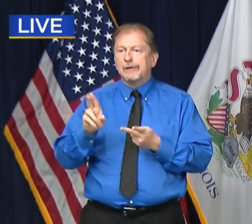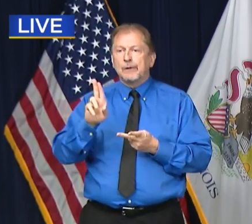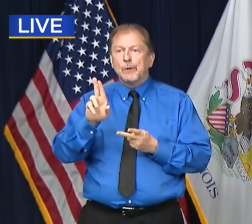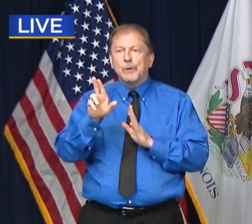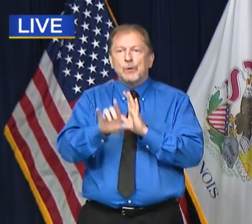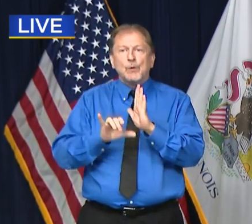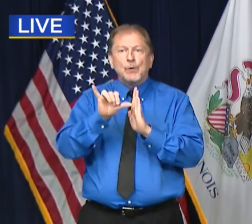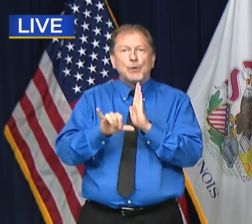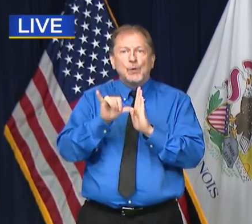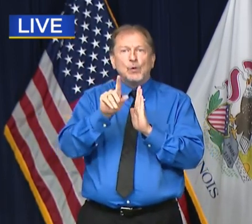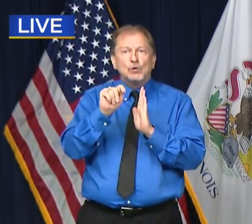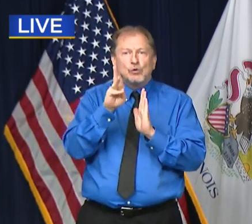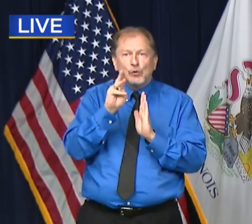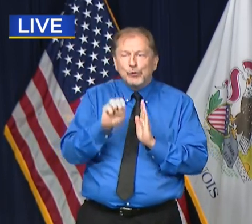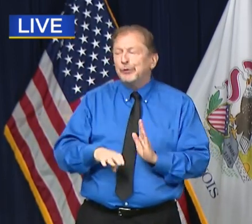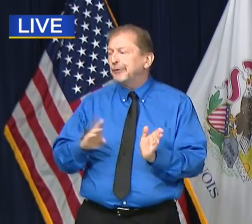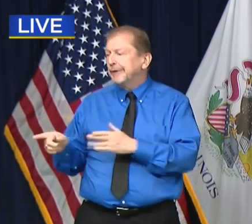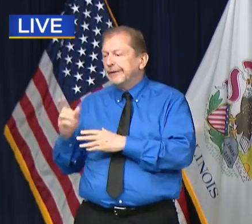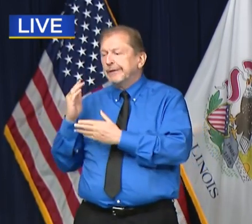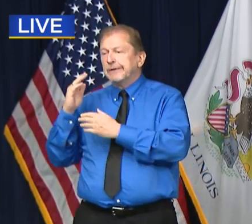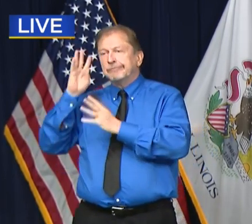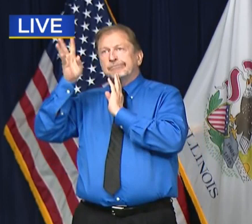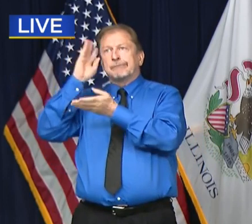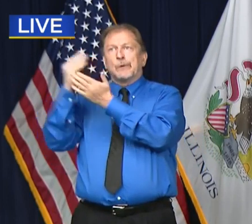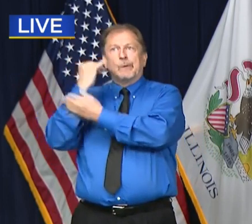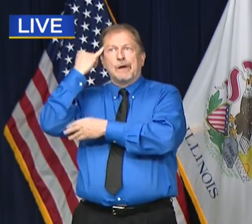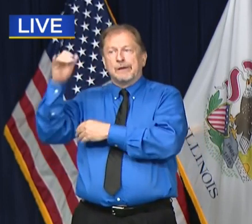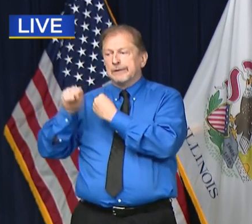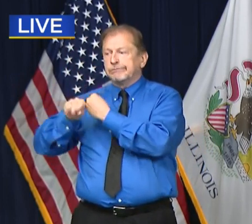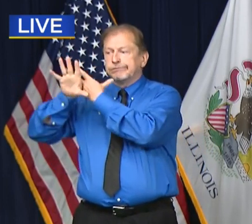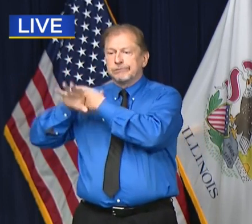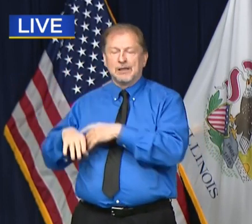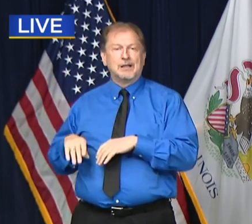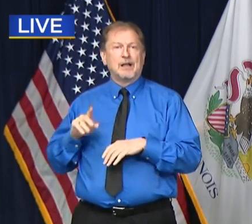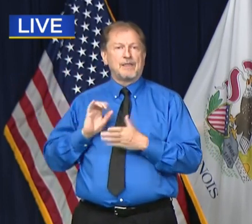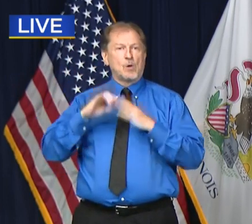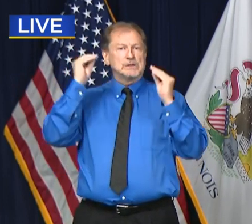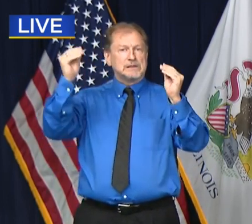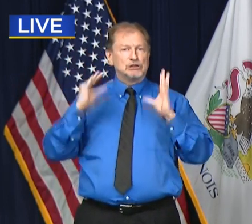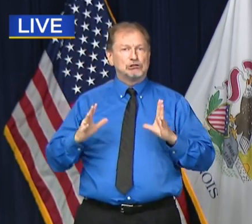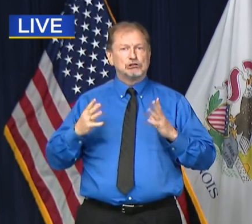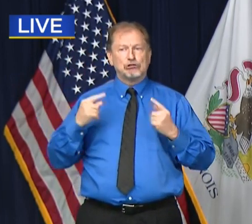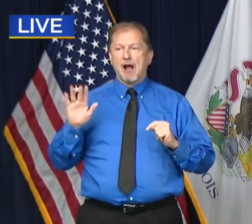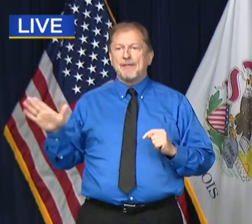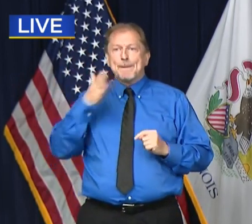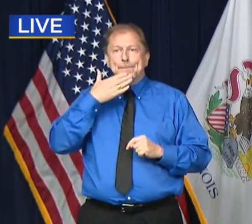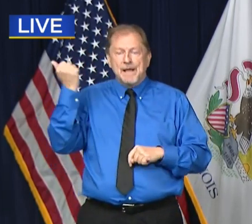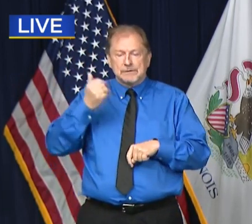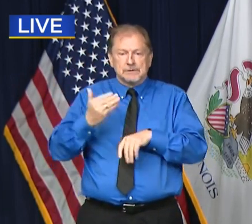WORLD, NOW IN THIS PANDEMIC, AS WE'LL DISTRIBUTE OR SKIP A TECH SUPPORT STAFF, 3-D PRINTERS, YOUTUBE STARS, LESSON